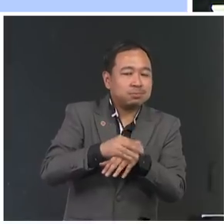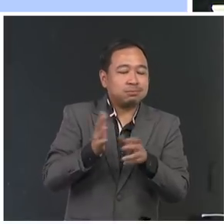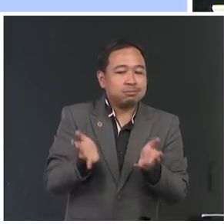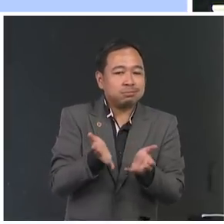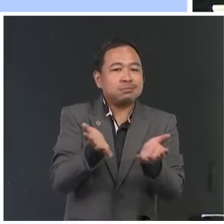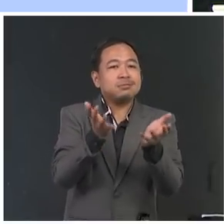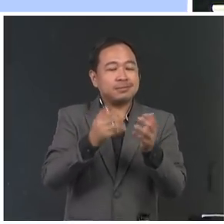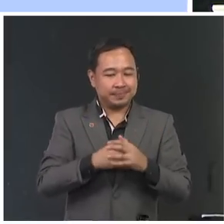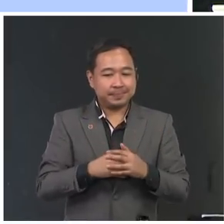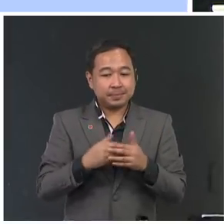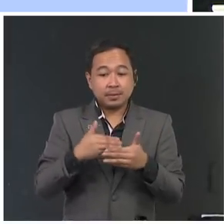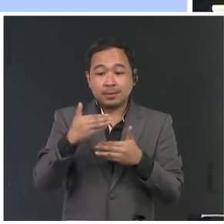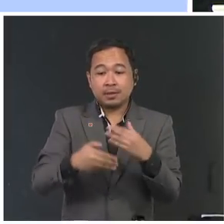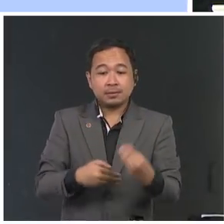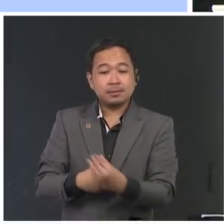And from the stage,